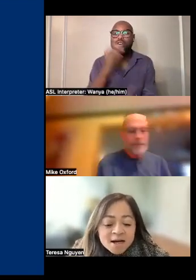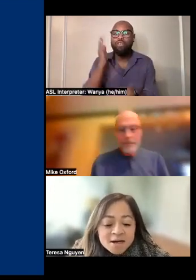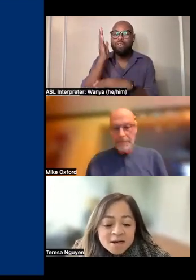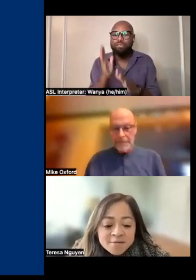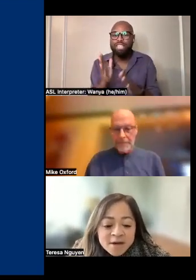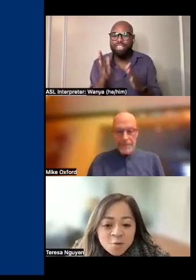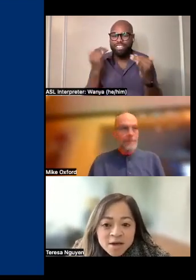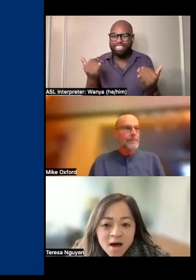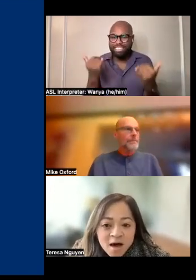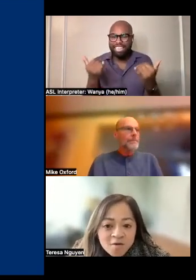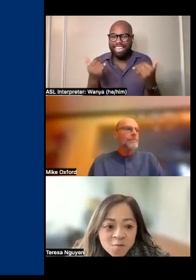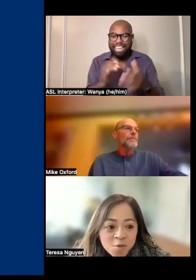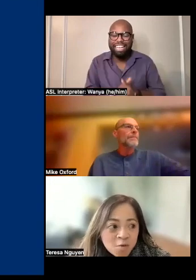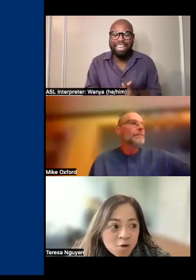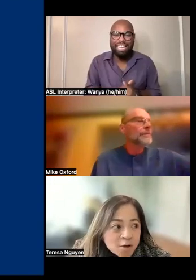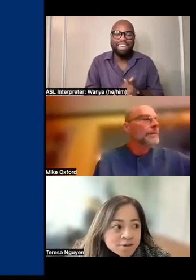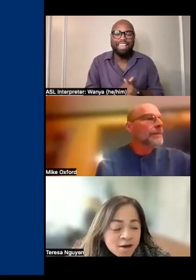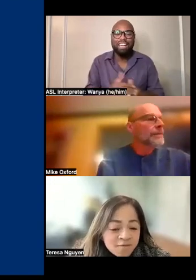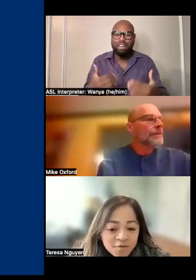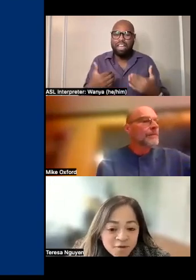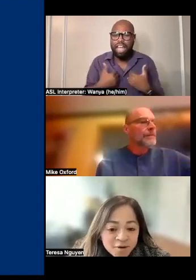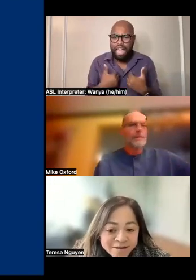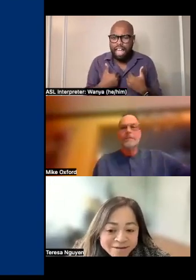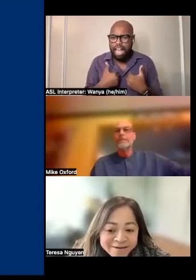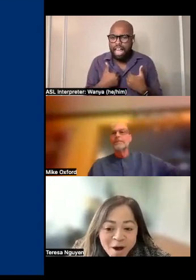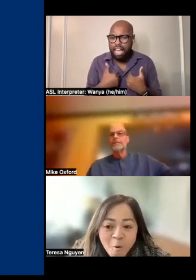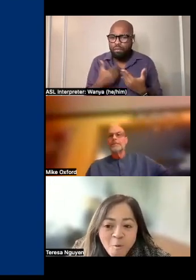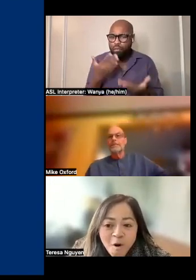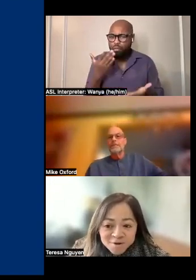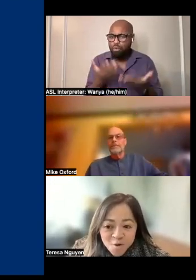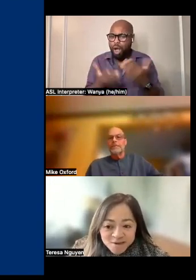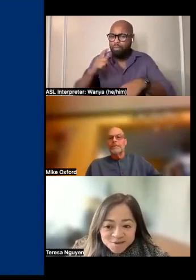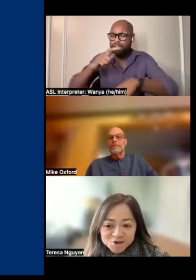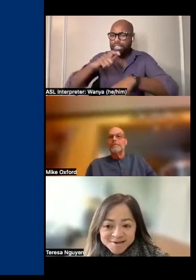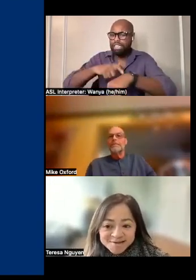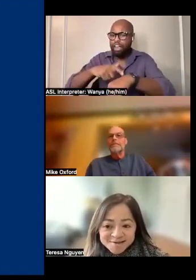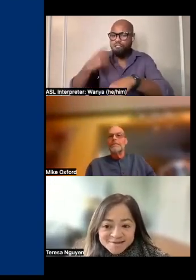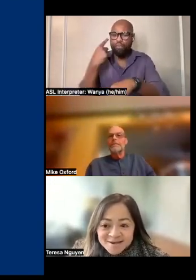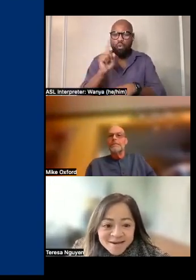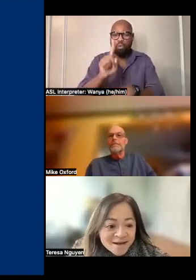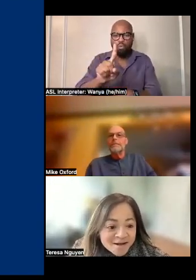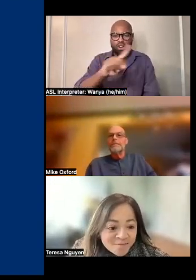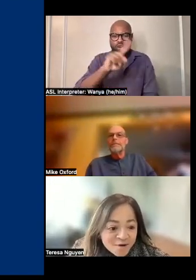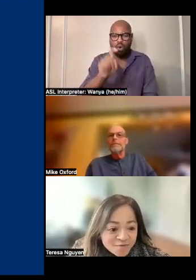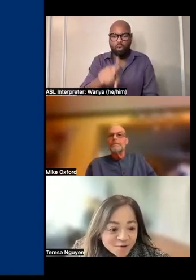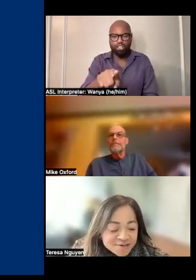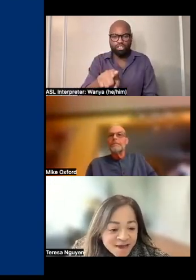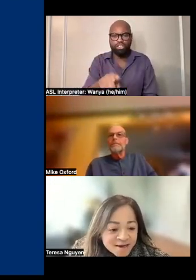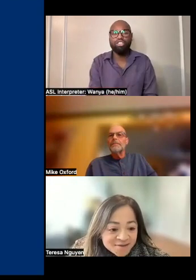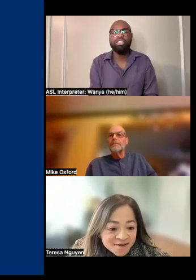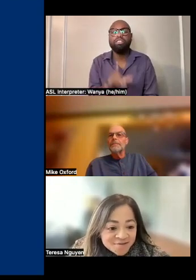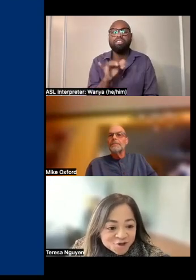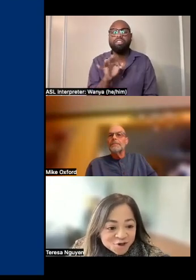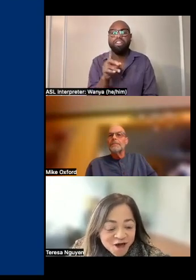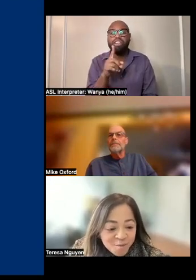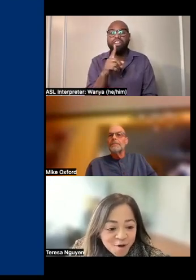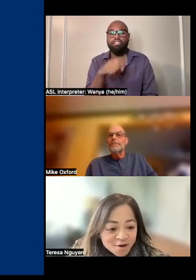We have probably time for one question. If there's anything in the chat box,